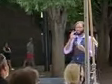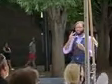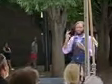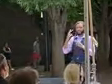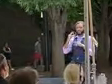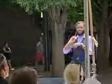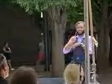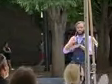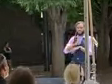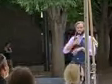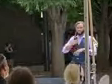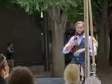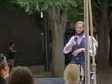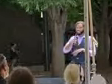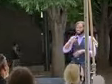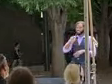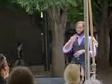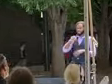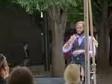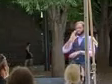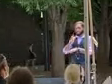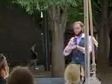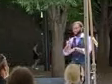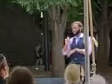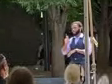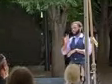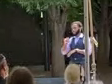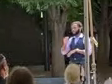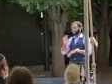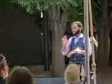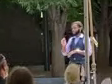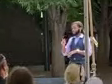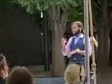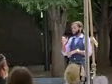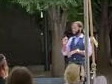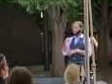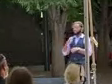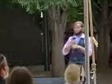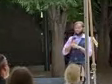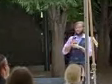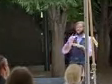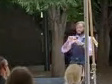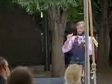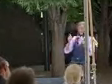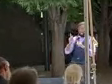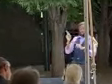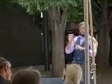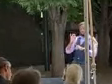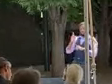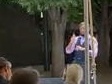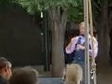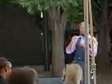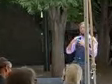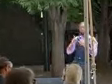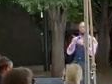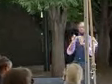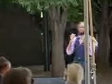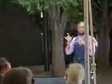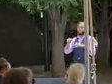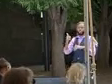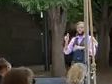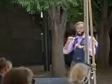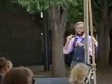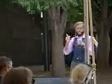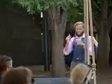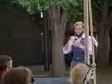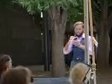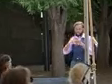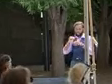Steven, son of Robert Graham, who created not only the FDR wheelchair statue but many other pieces of art in this memorial and around the country.